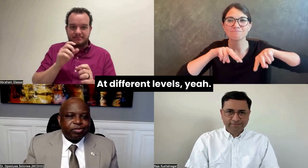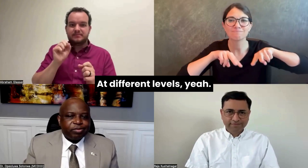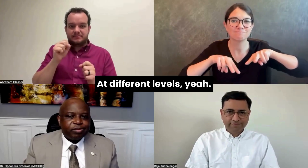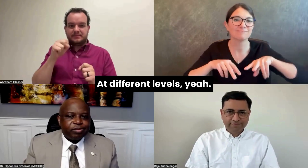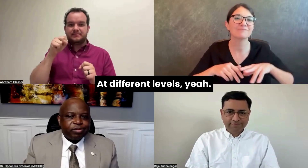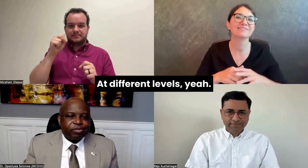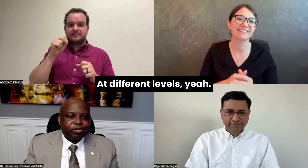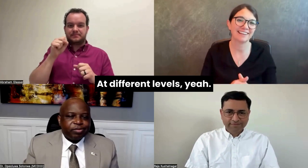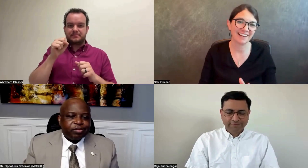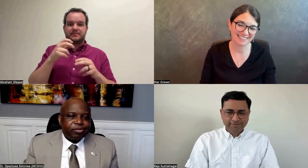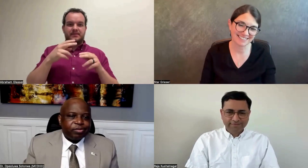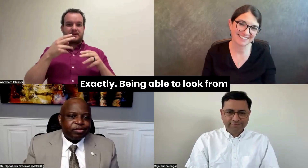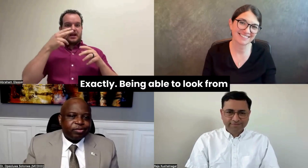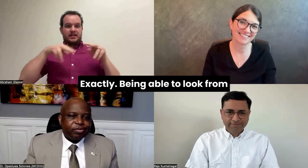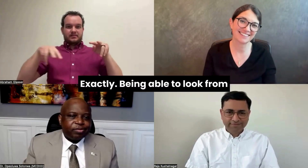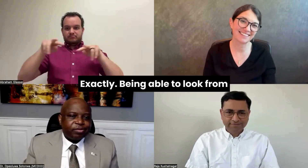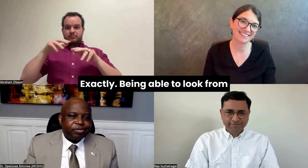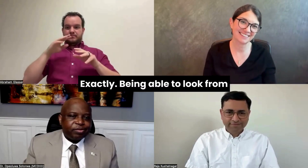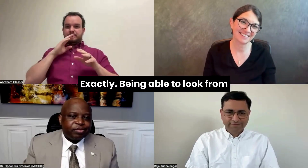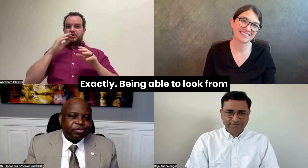Exactly. Being able to look from